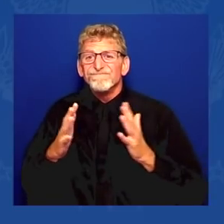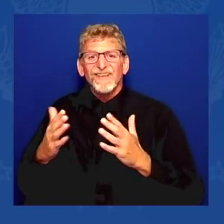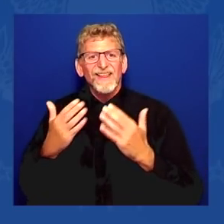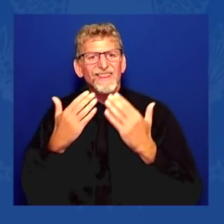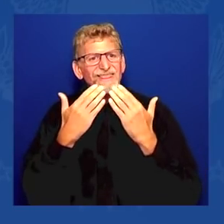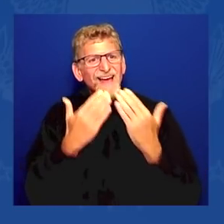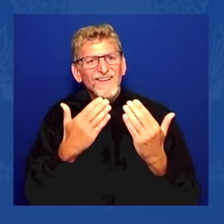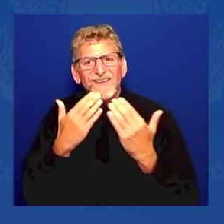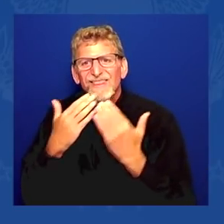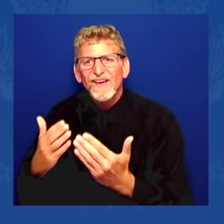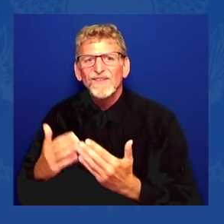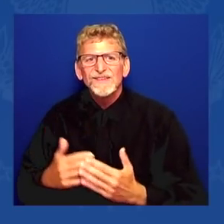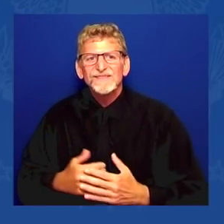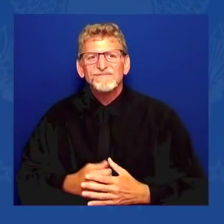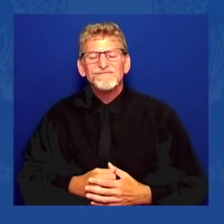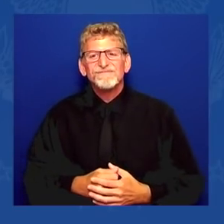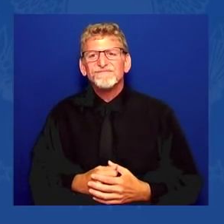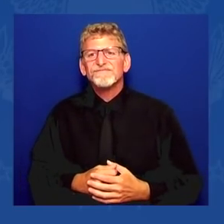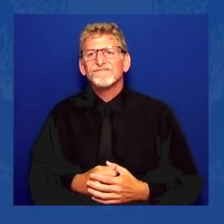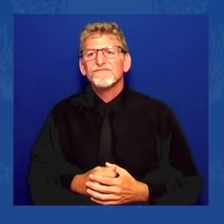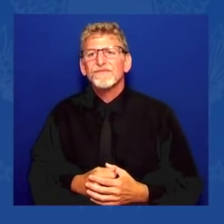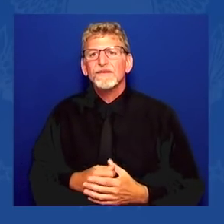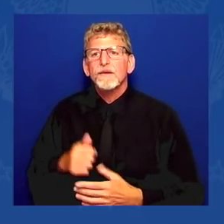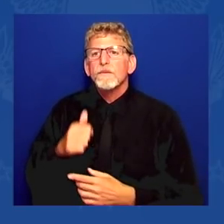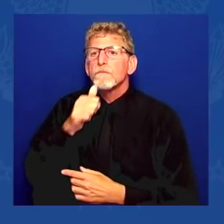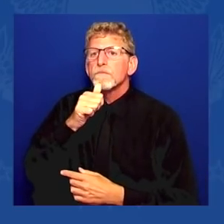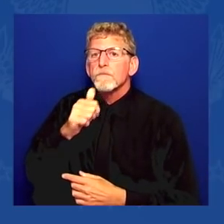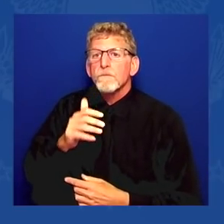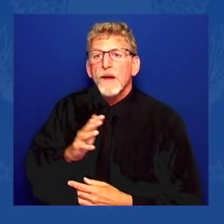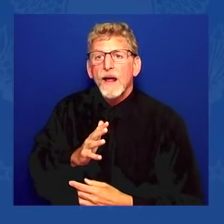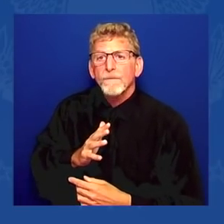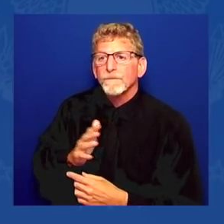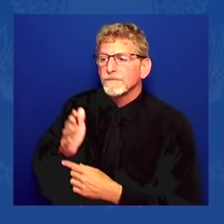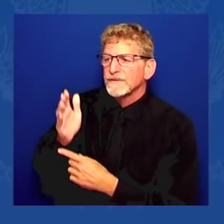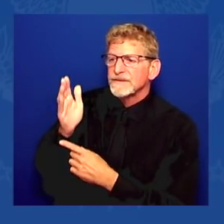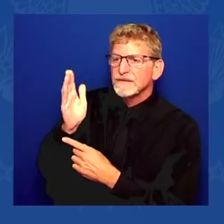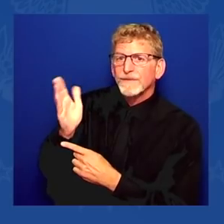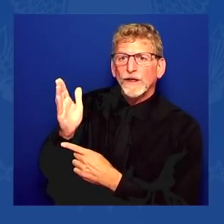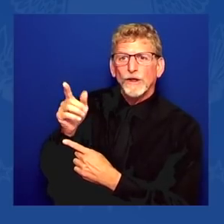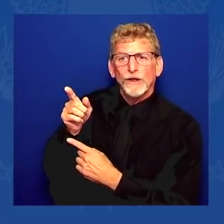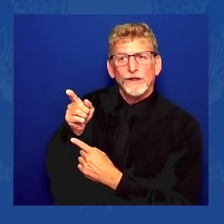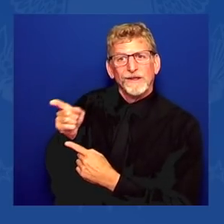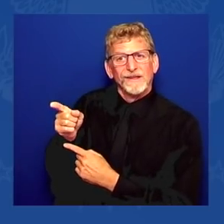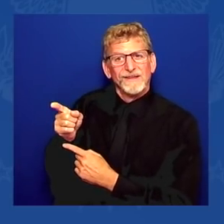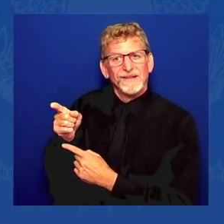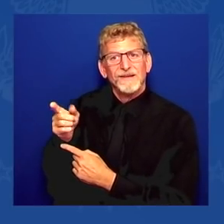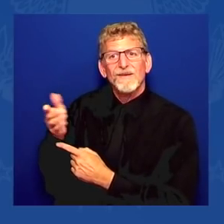Madam Speaker, welcome to almost the other side. It's great to see you guys.